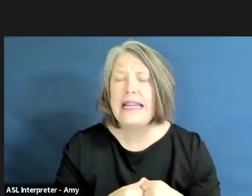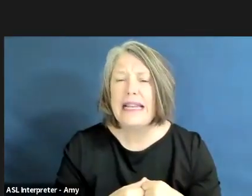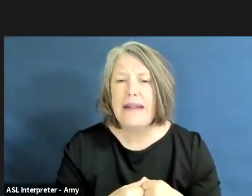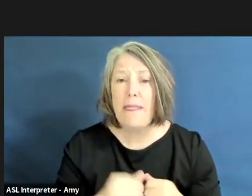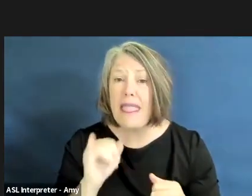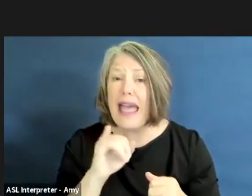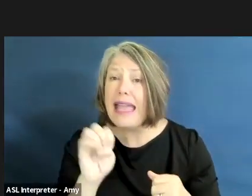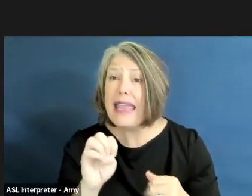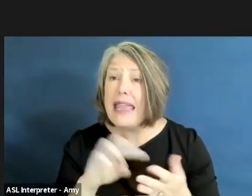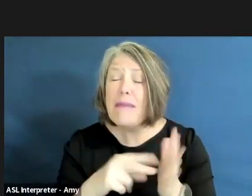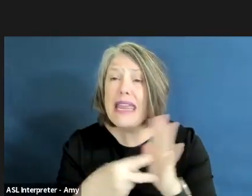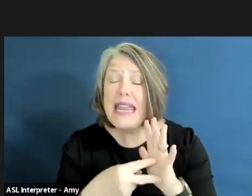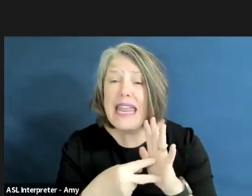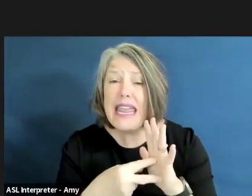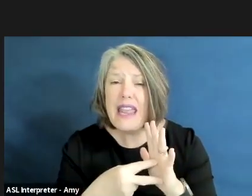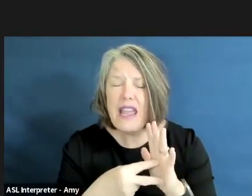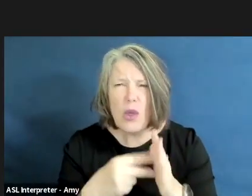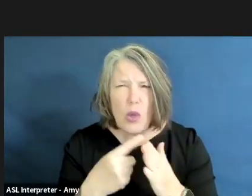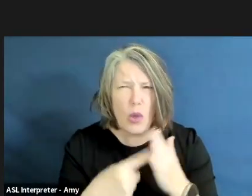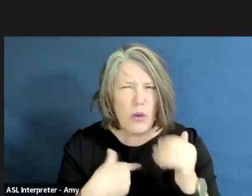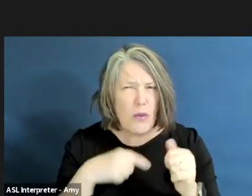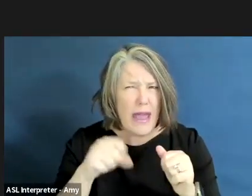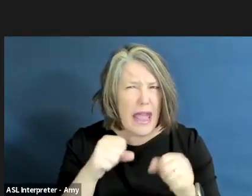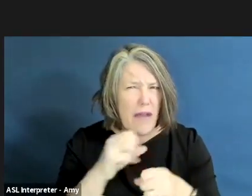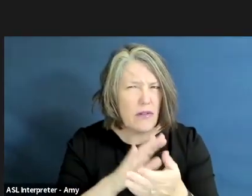i.e. What do I have to strengthen?